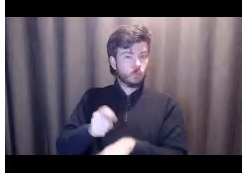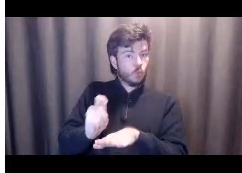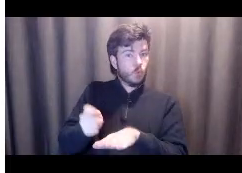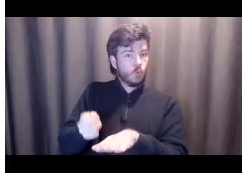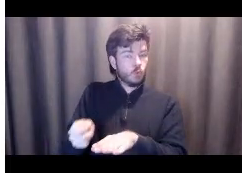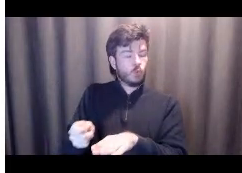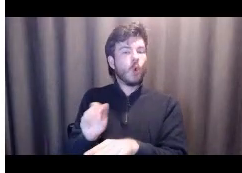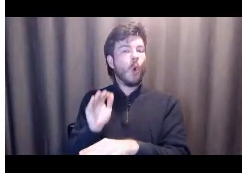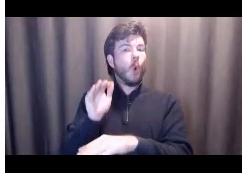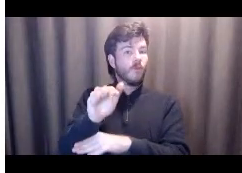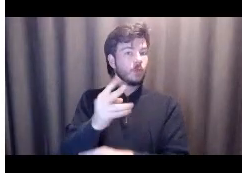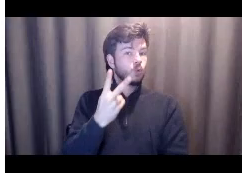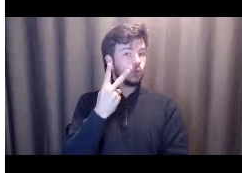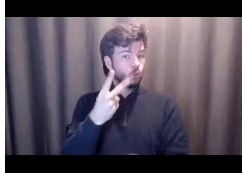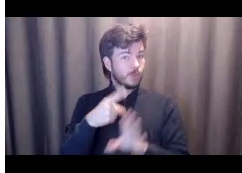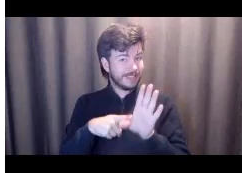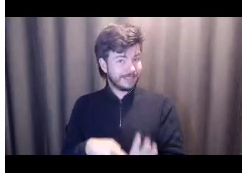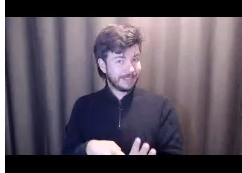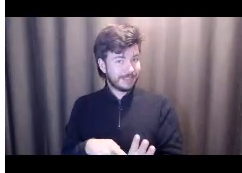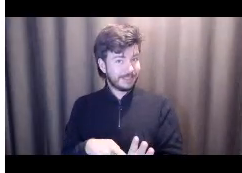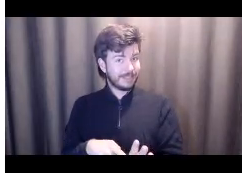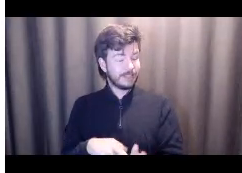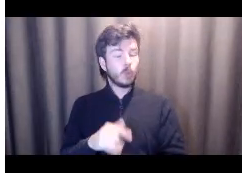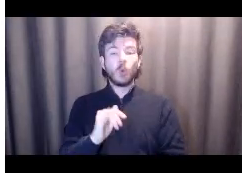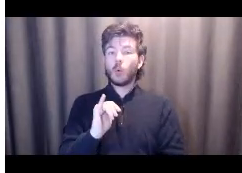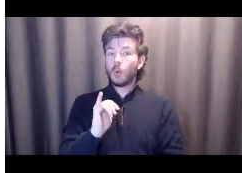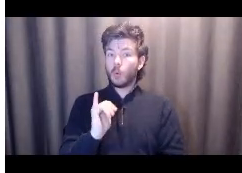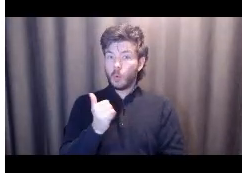or if it's involving fraud or dishonesty.